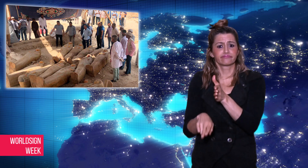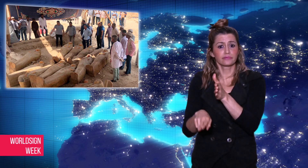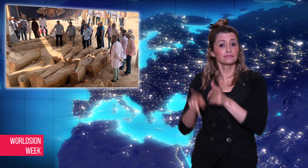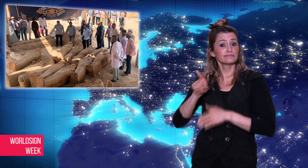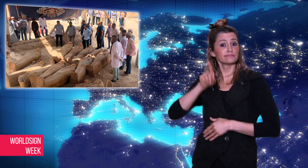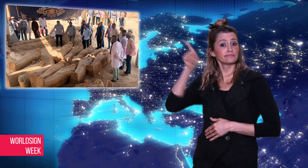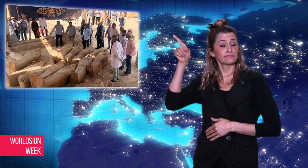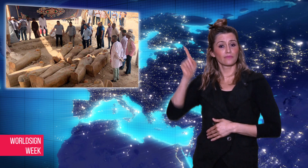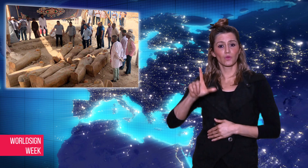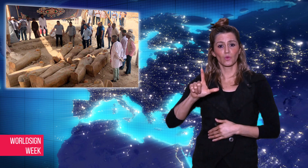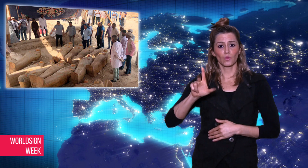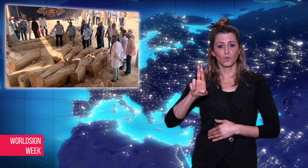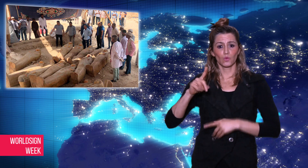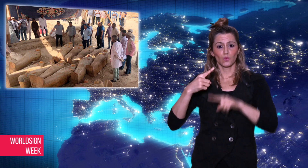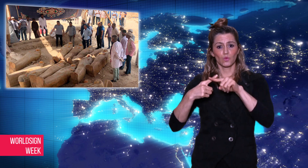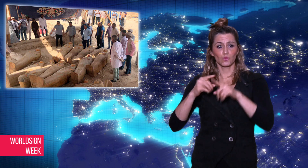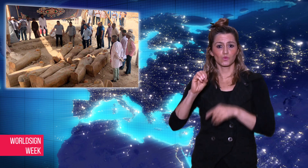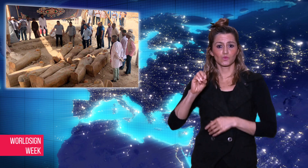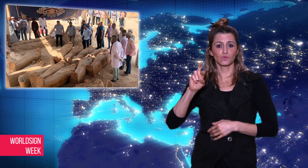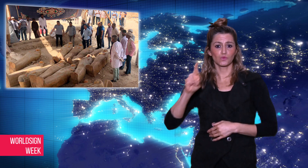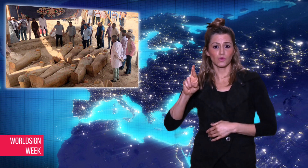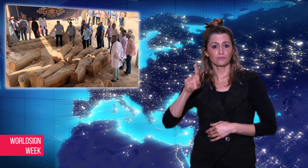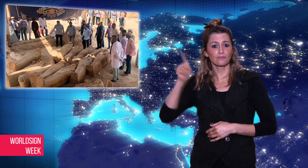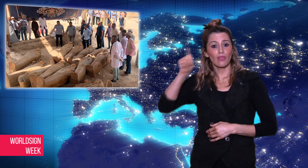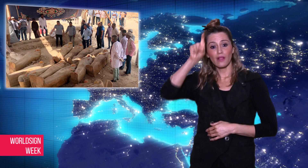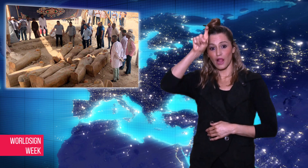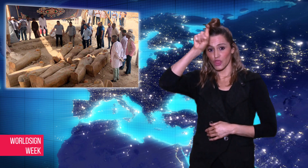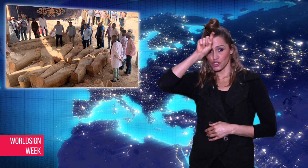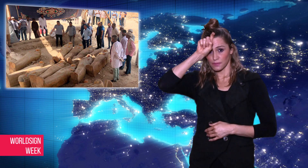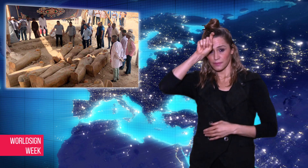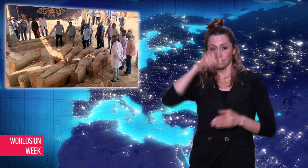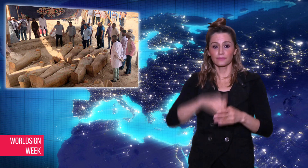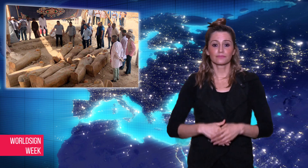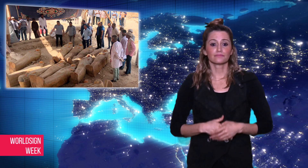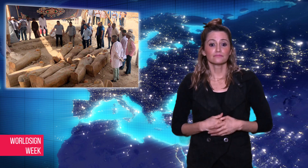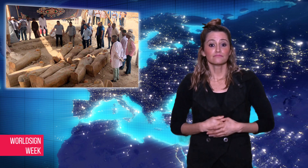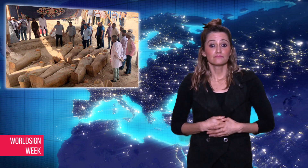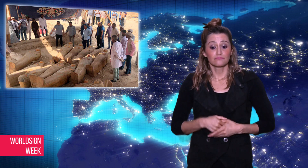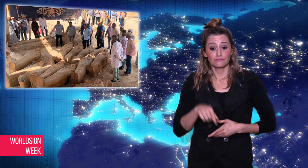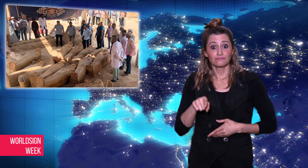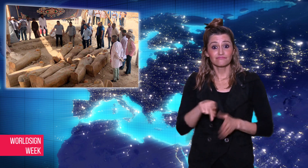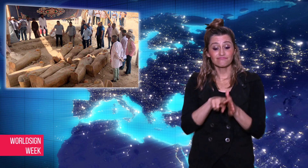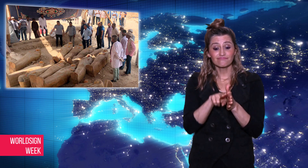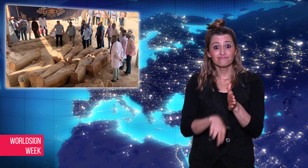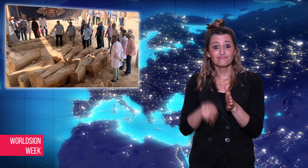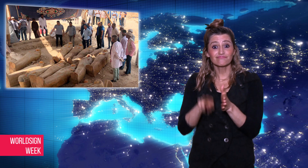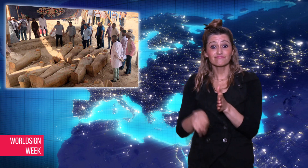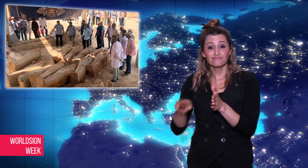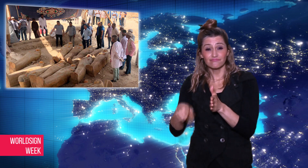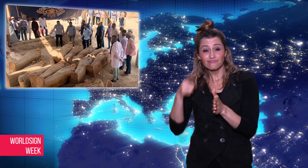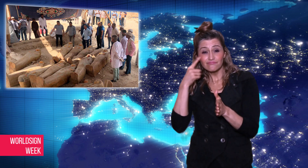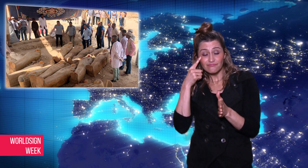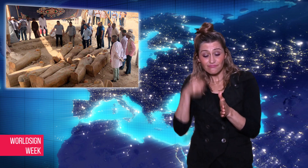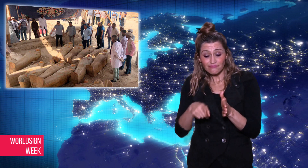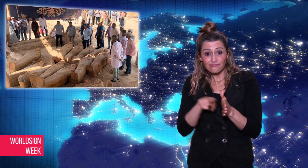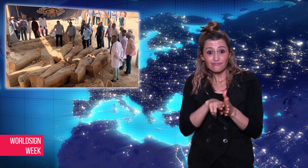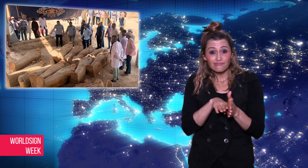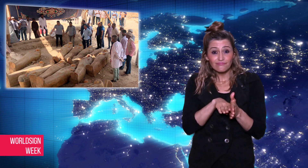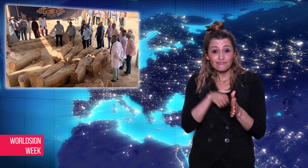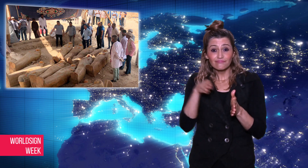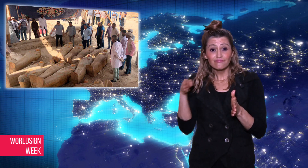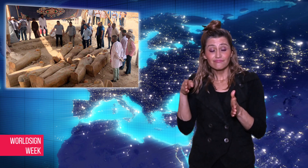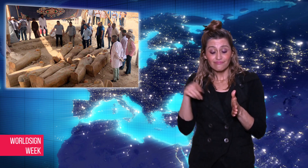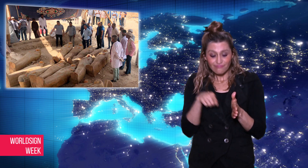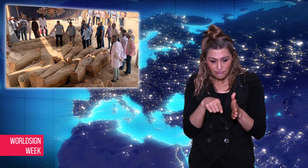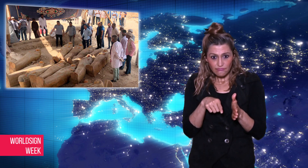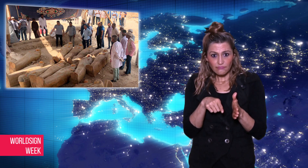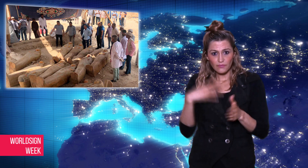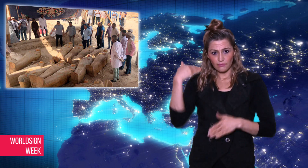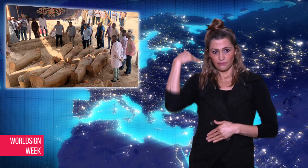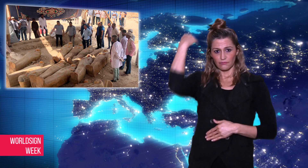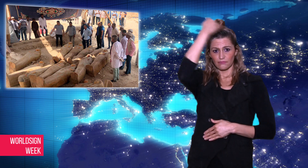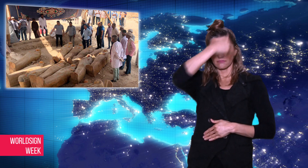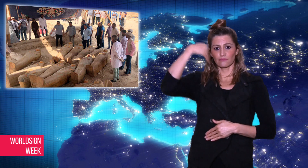The mummies were found in these coffins which